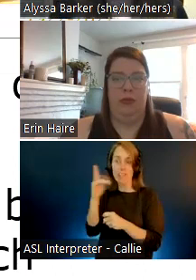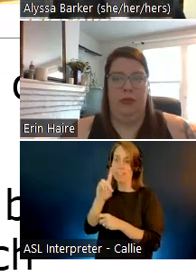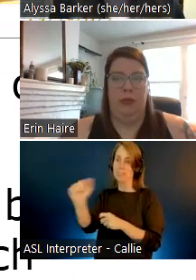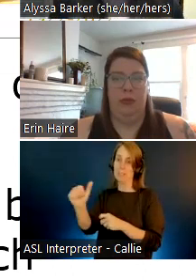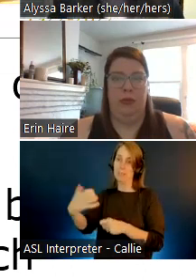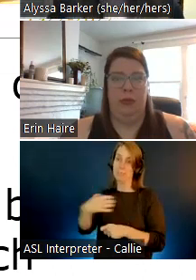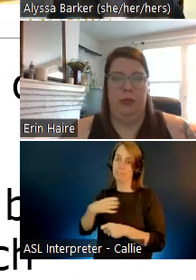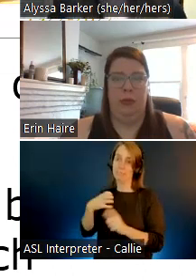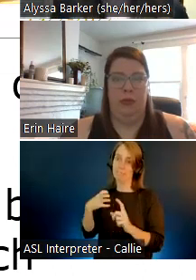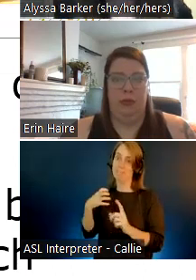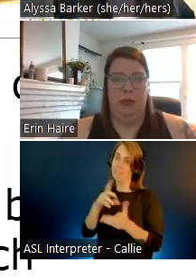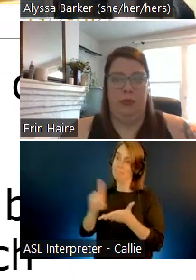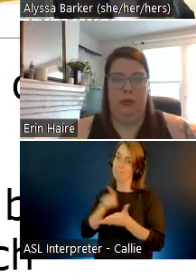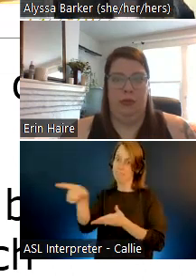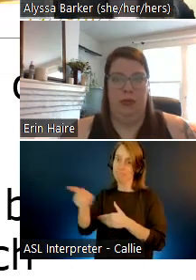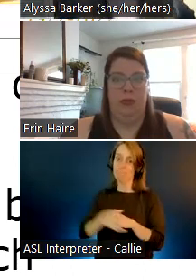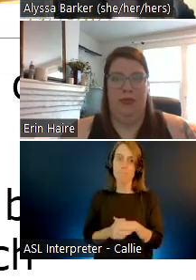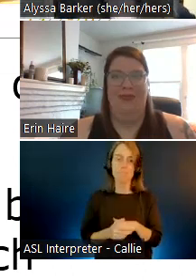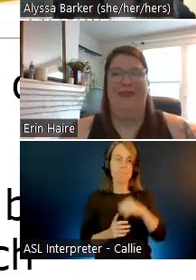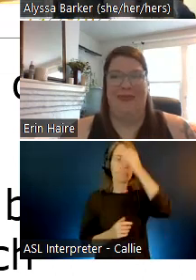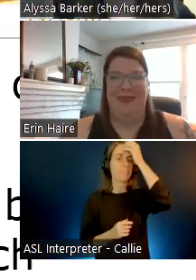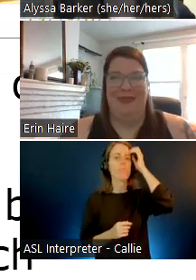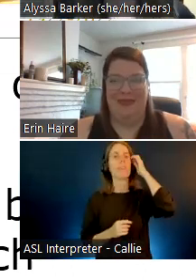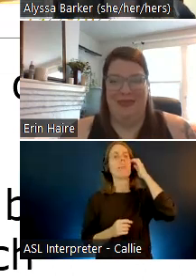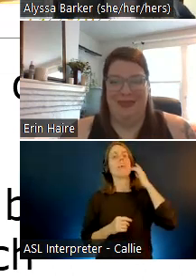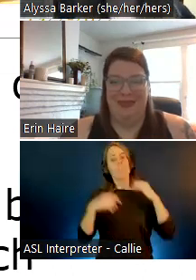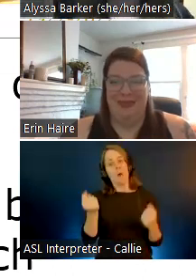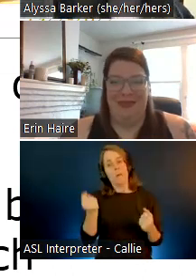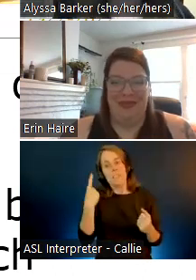say pretty much anything because there are a couple of exceptions and that would be single